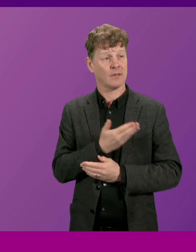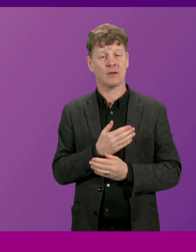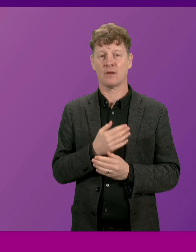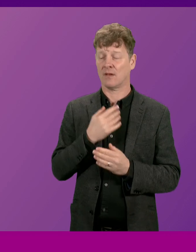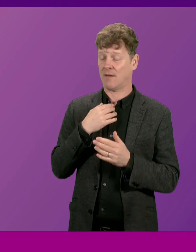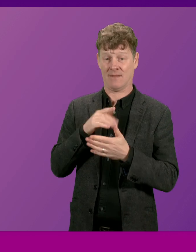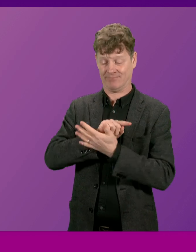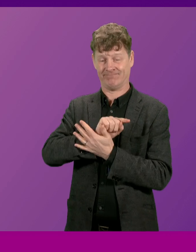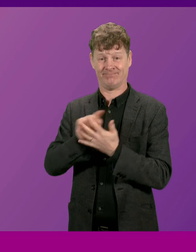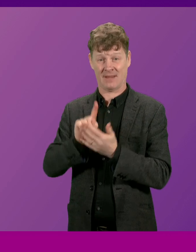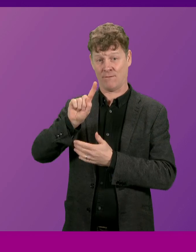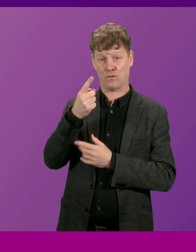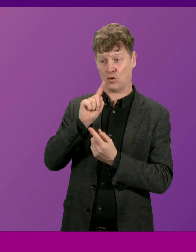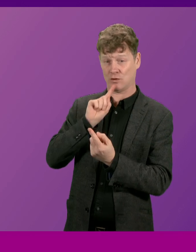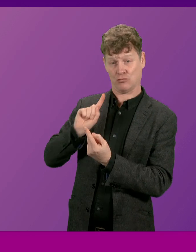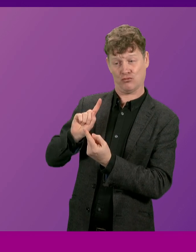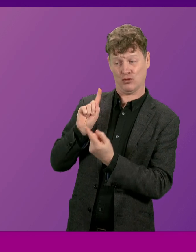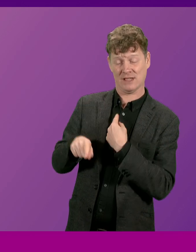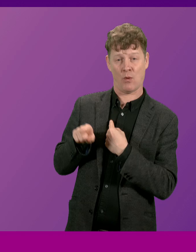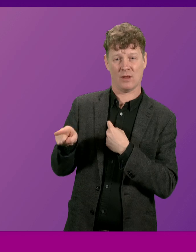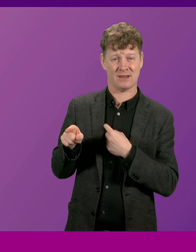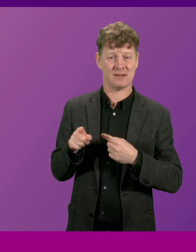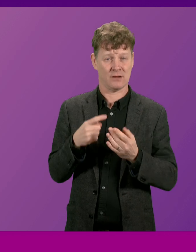In relation to Mr Findlay’s earlier remarks, I make the point that, although the Scottish